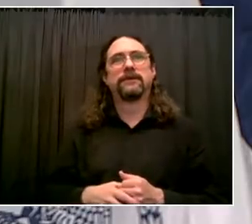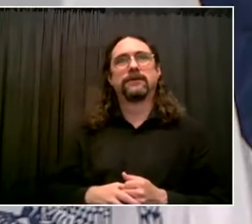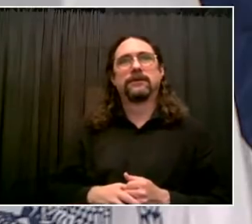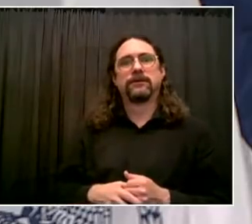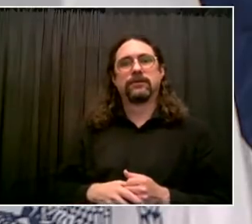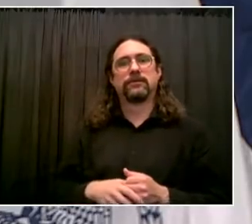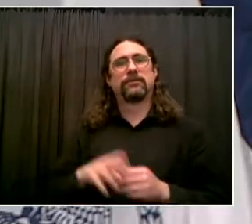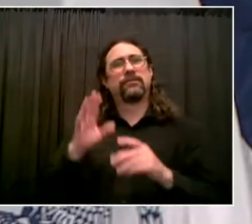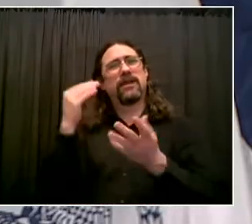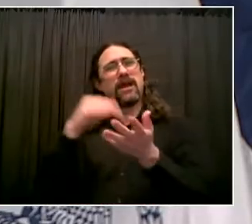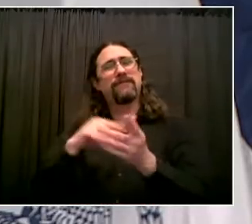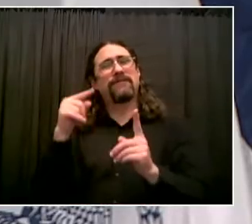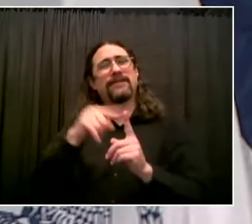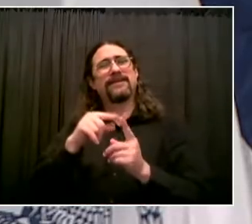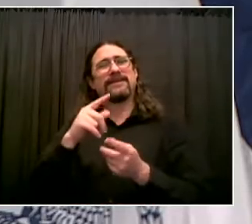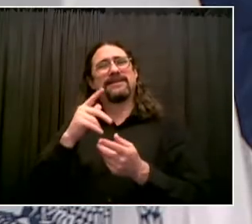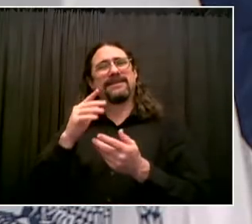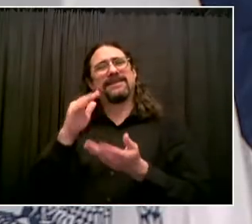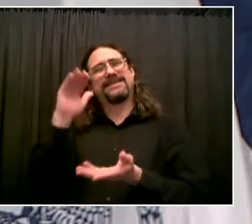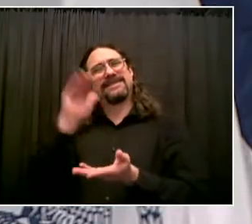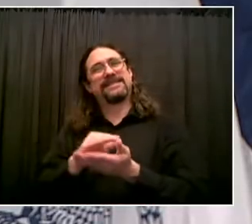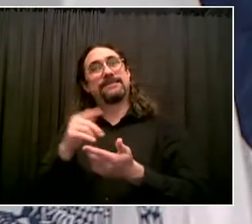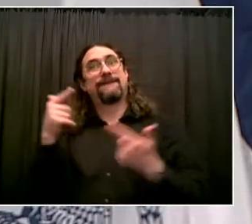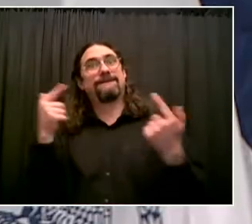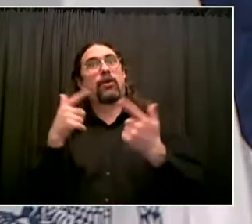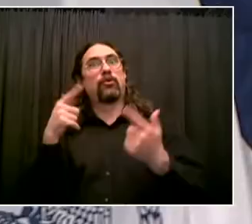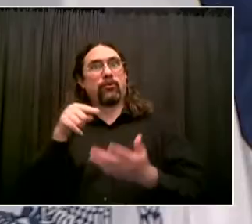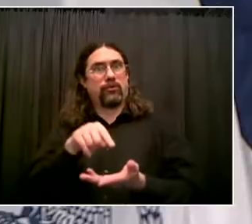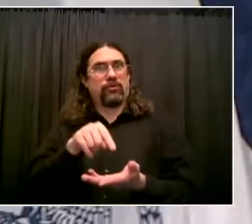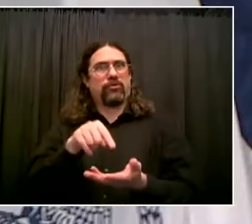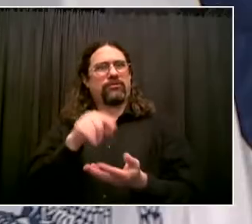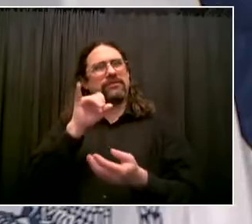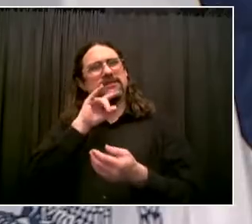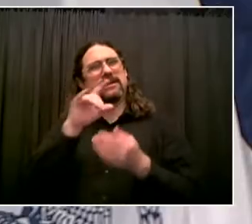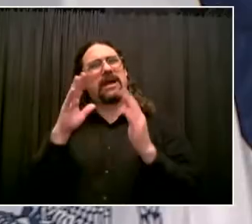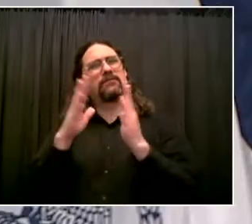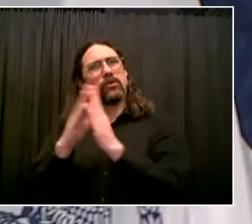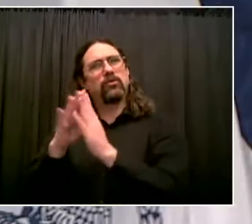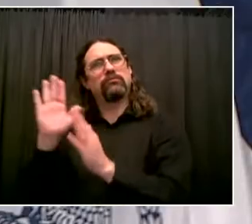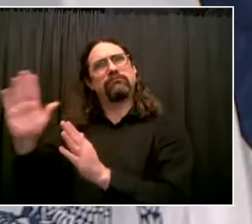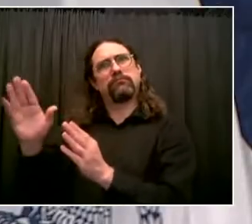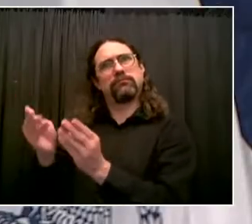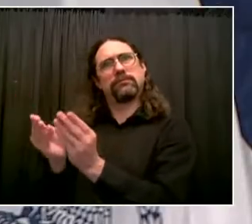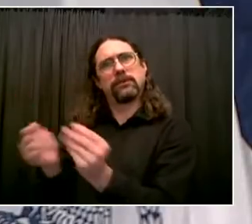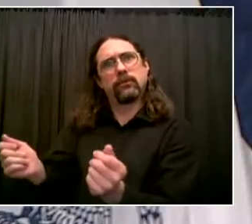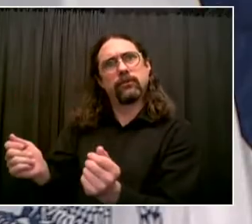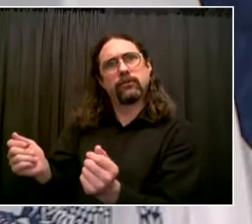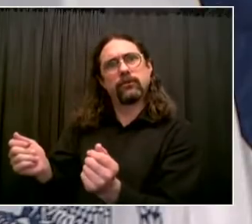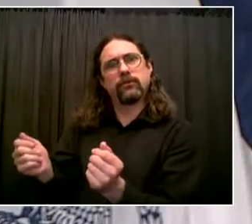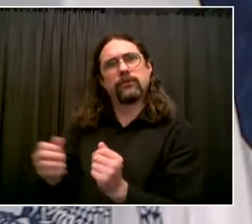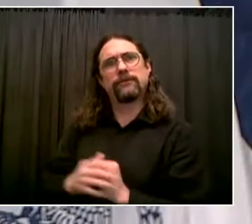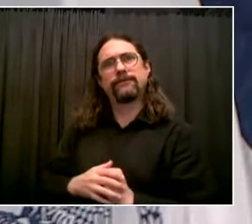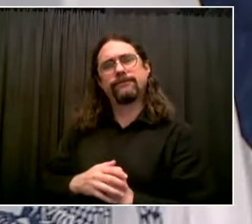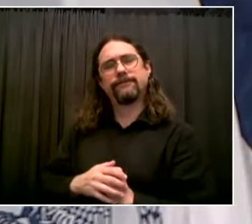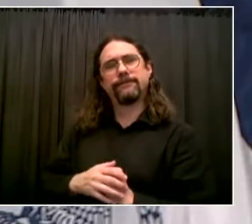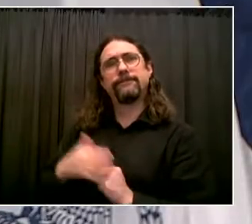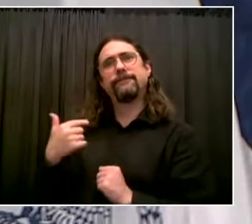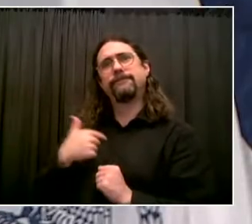EMPHASIZE THIS IS THE COMMUNAL SOLUTION. I THINK ONE OF THE BIGGEST LESSONS I'VE LEARNED OVER